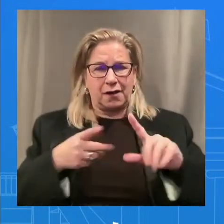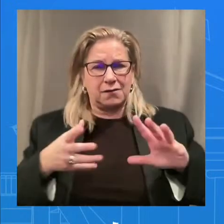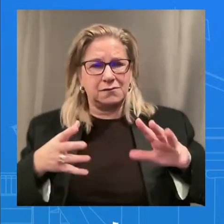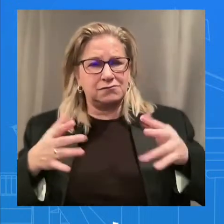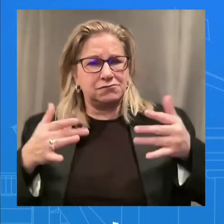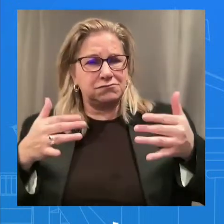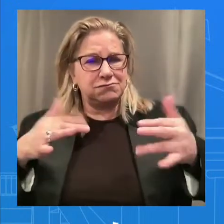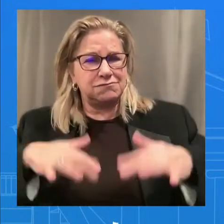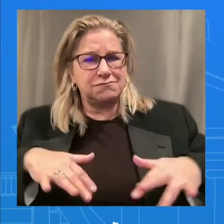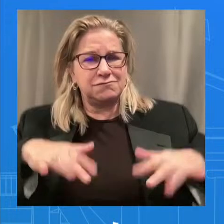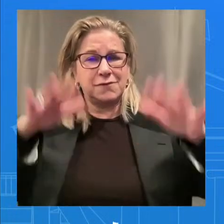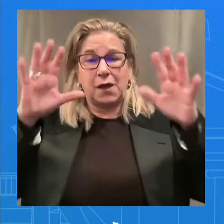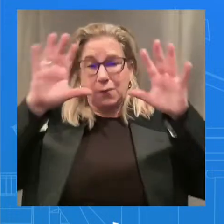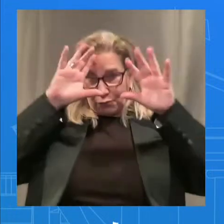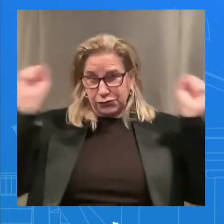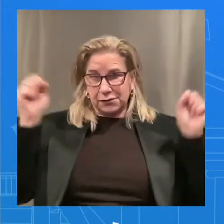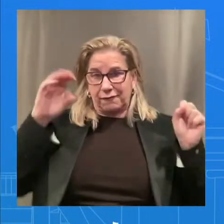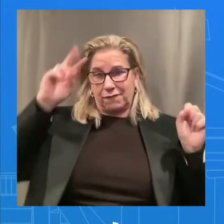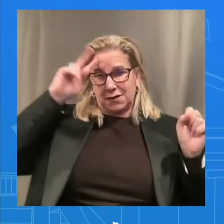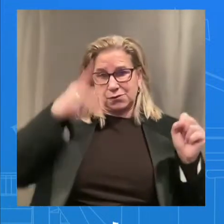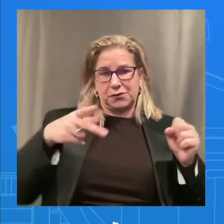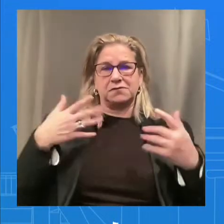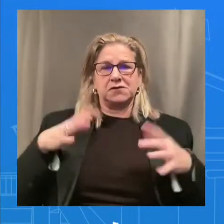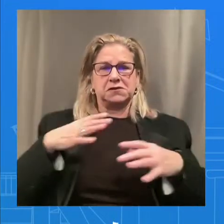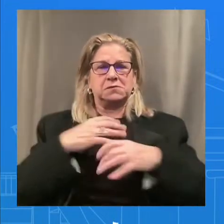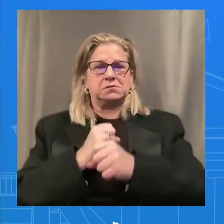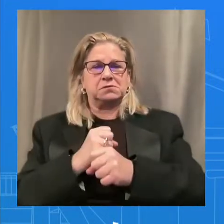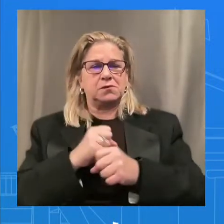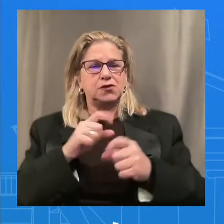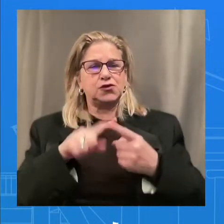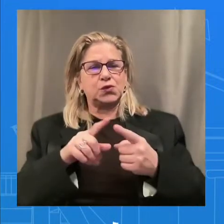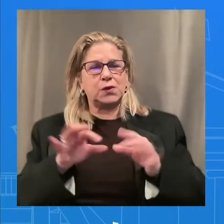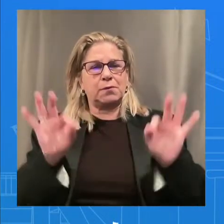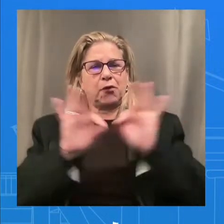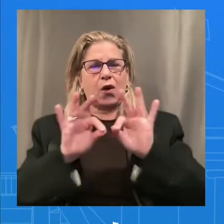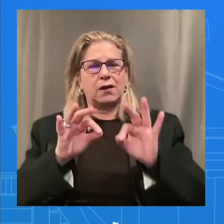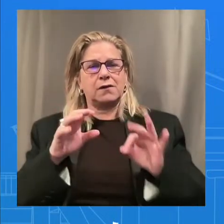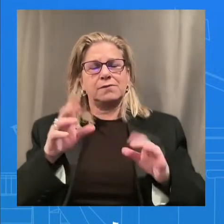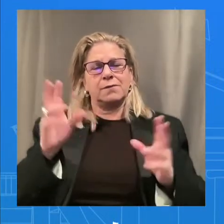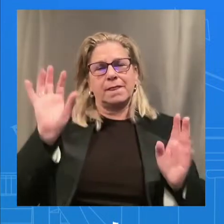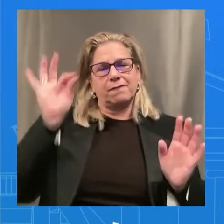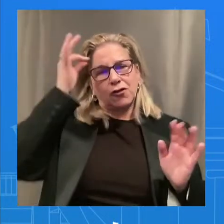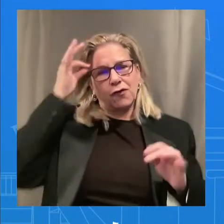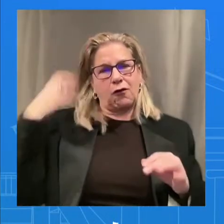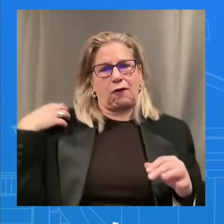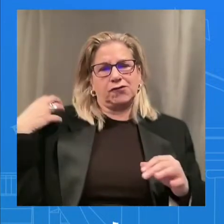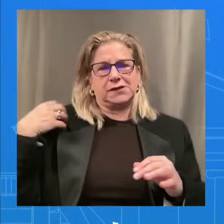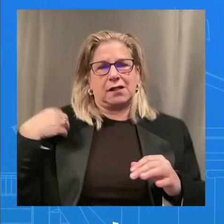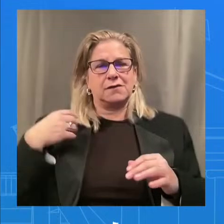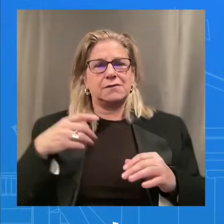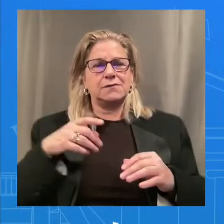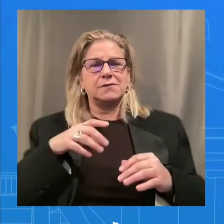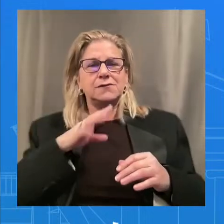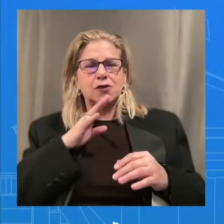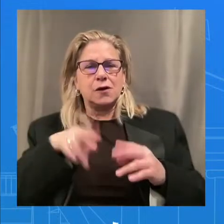on helping those impacted, and we will continue to use every tool available to support the firefighting efforts.